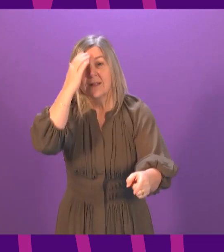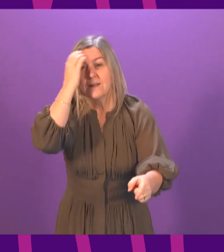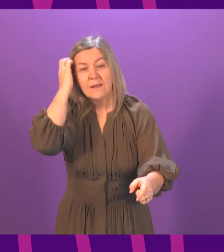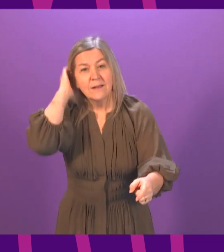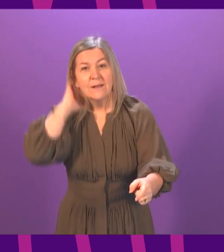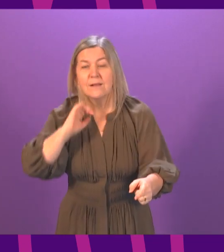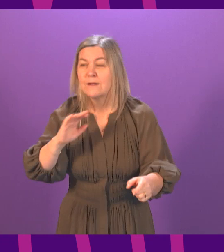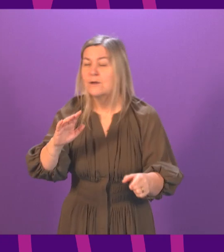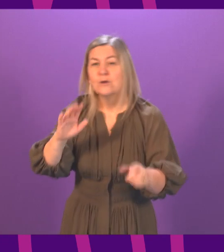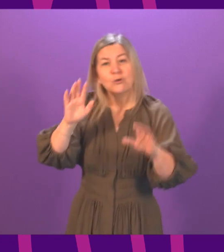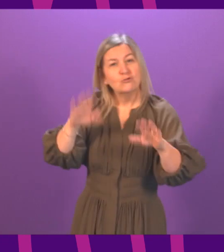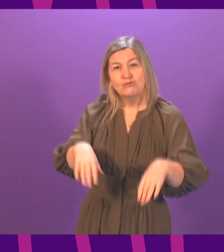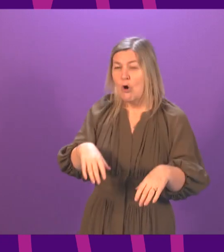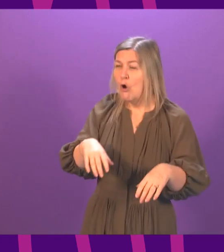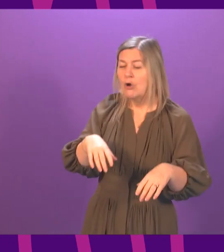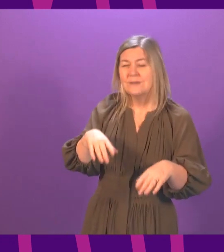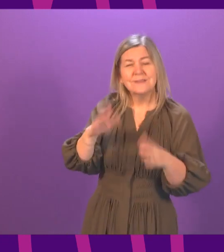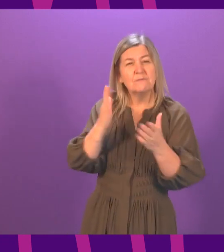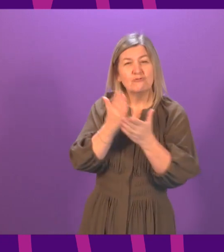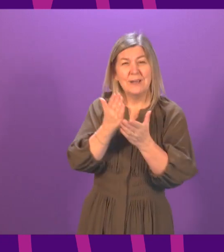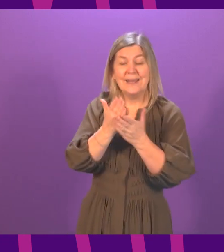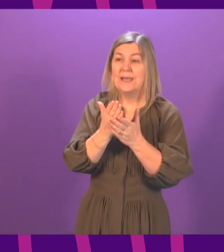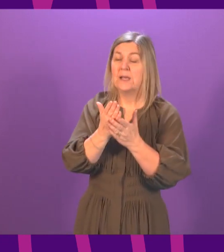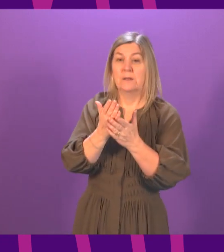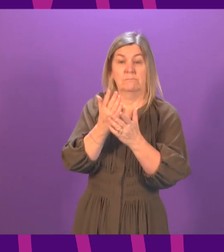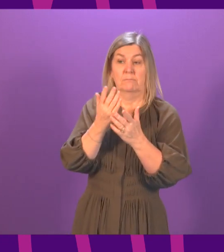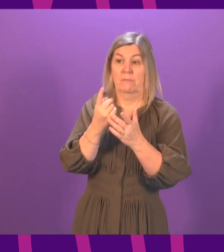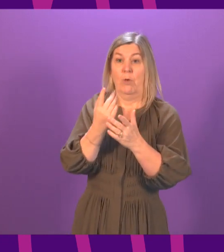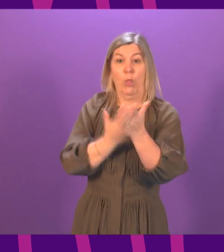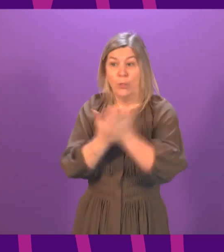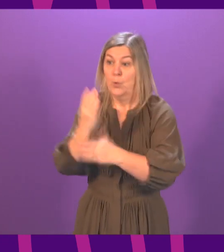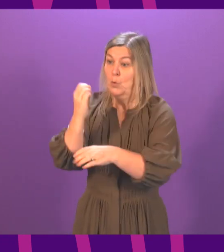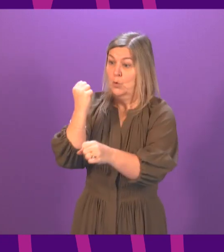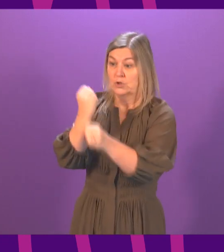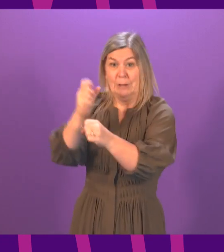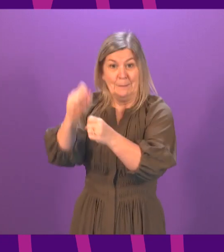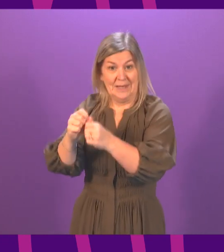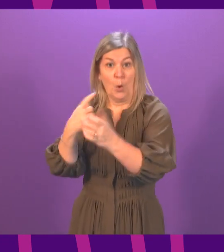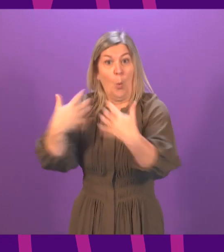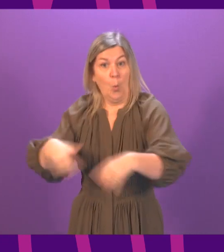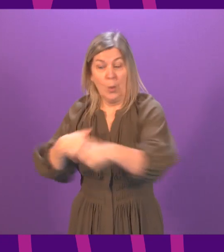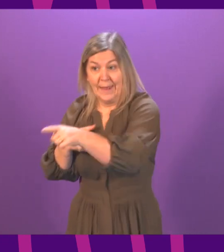vaccination programme exclusively through GPs—rightly so, because if we did, GPs